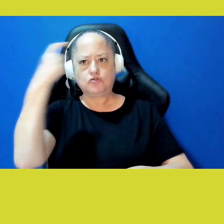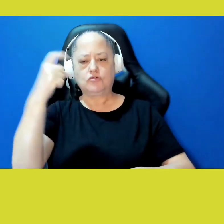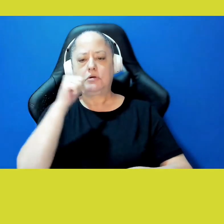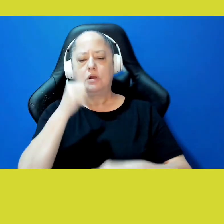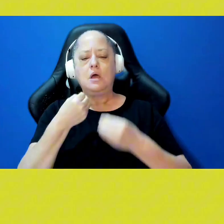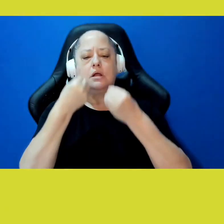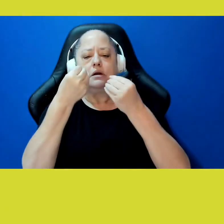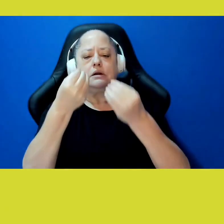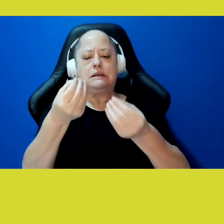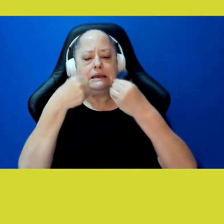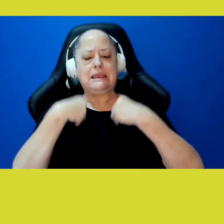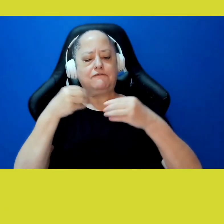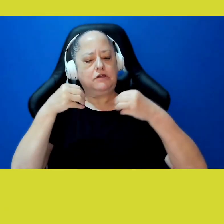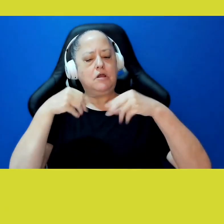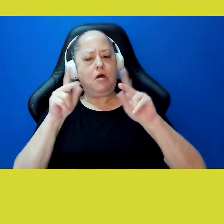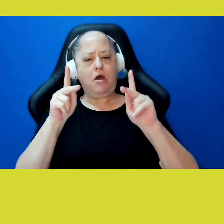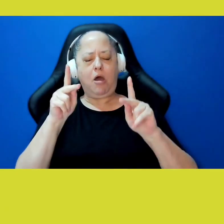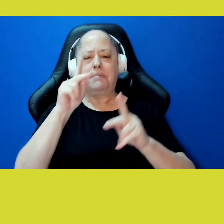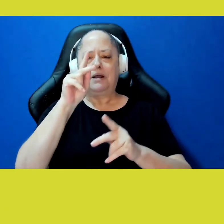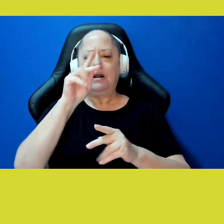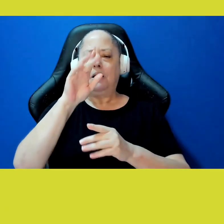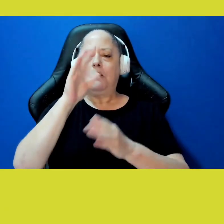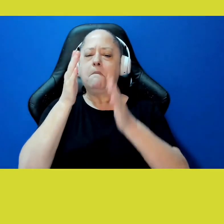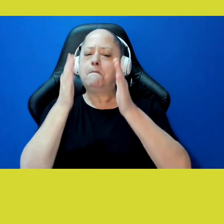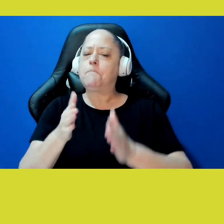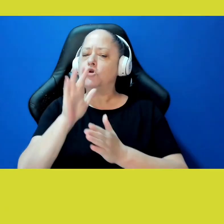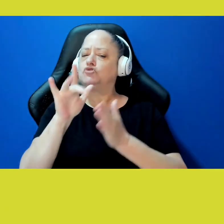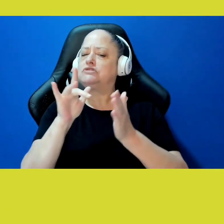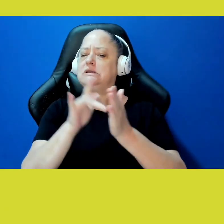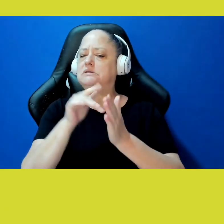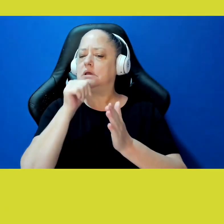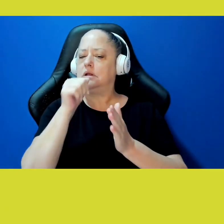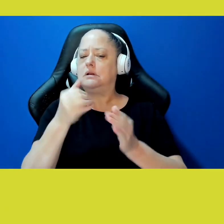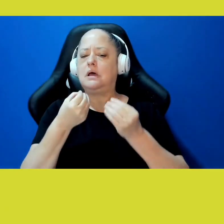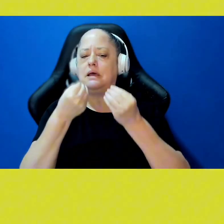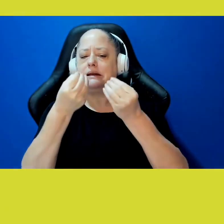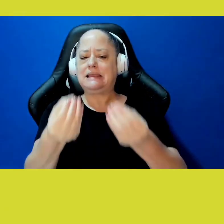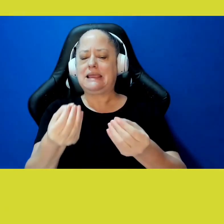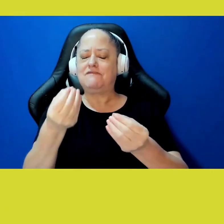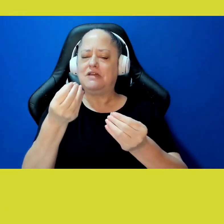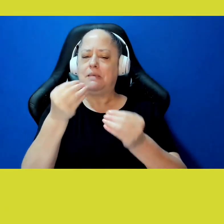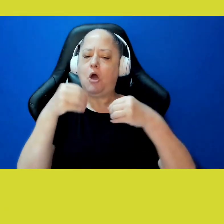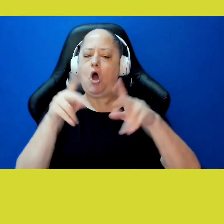and it's person-centered so I wasn't given the opportunity to work at it at my pace. They wanted me to speed